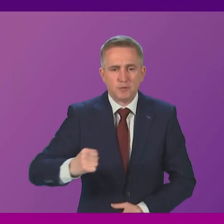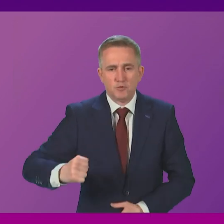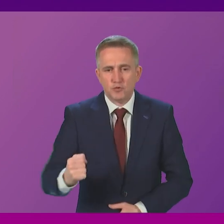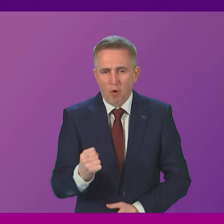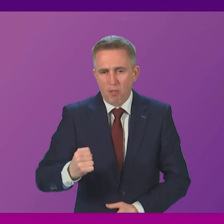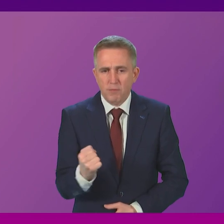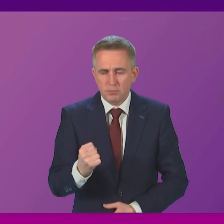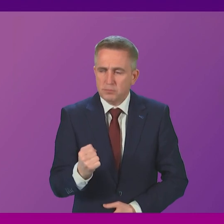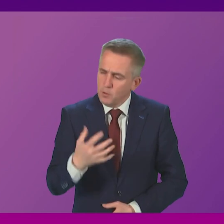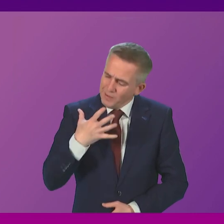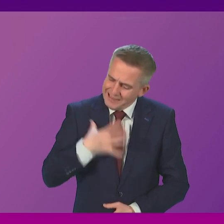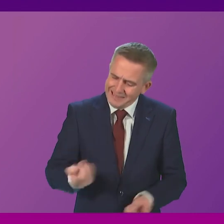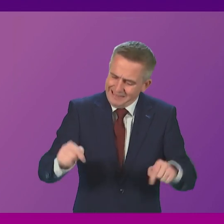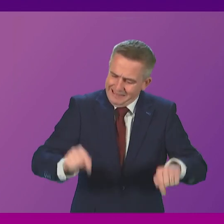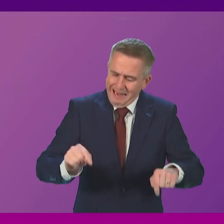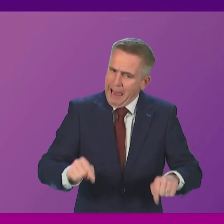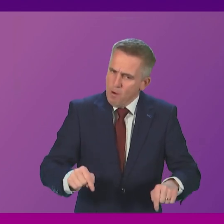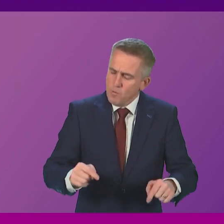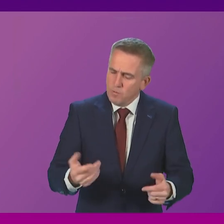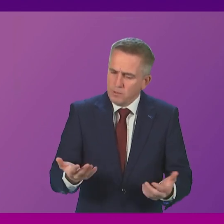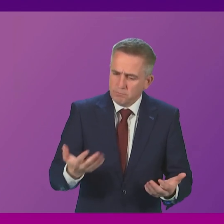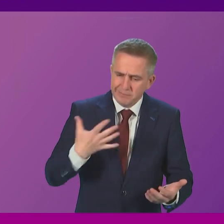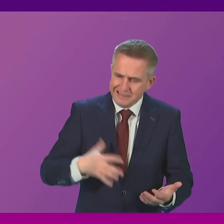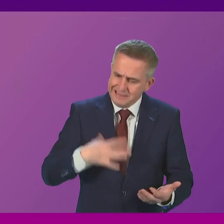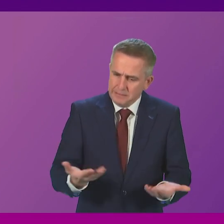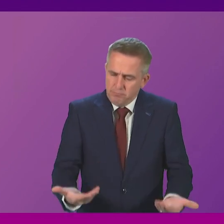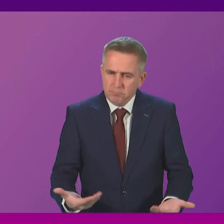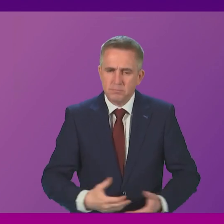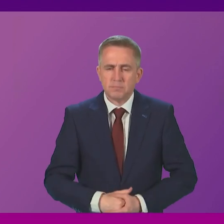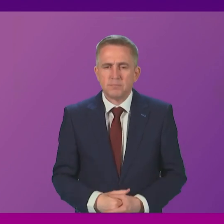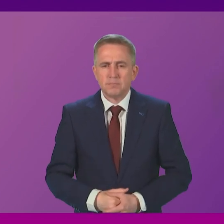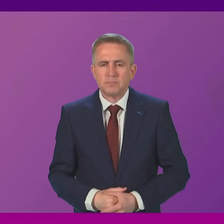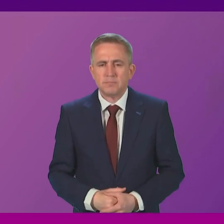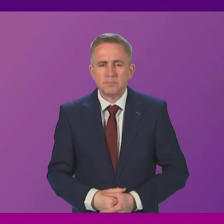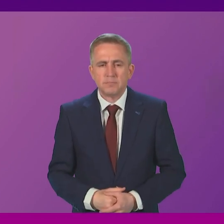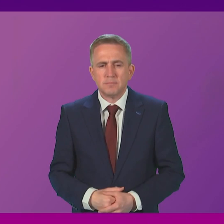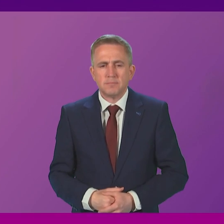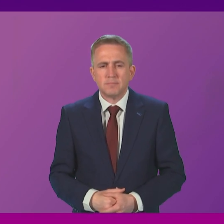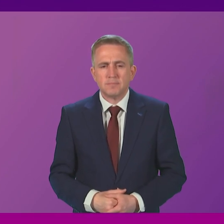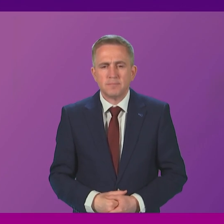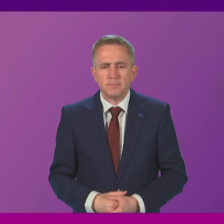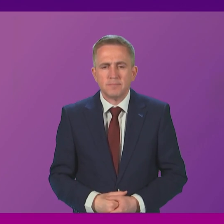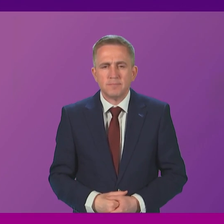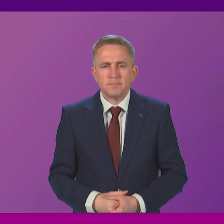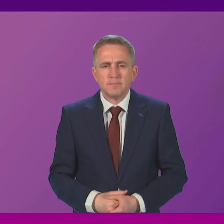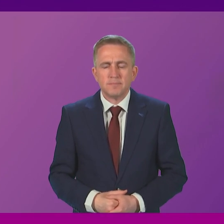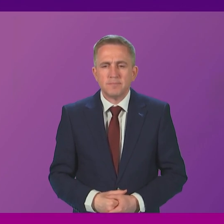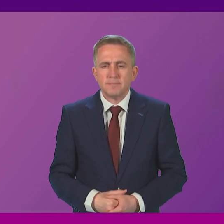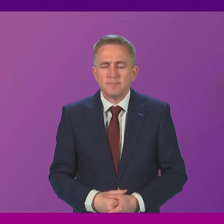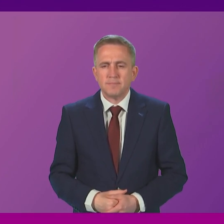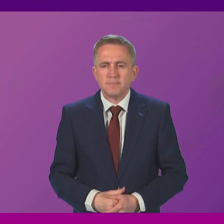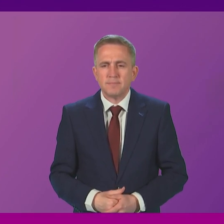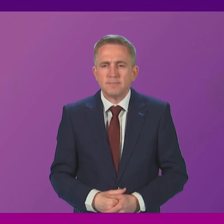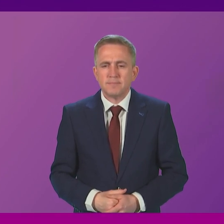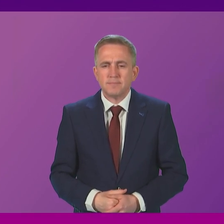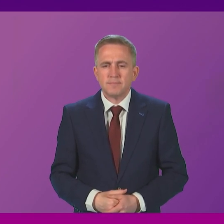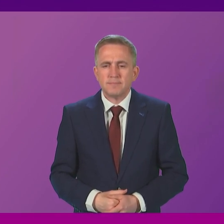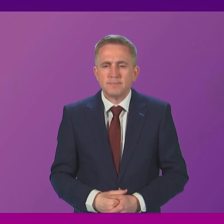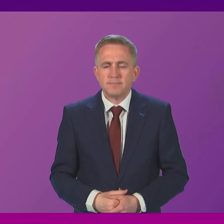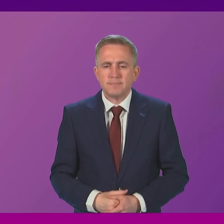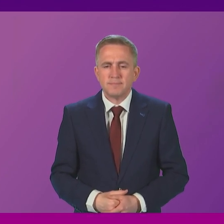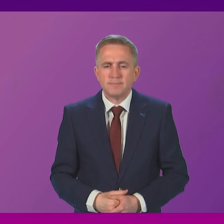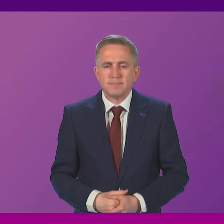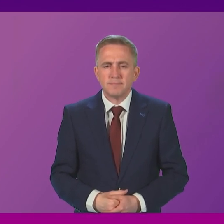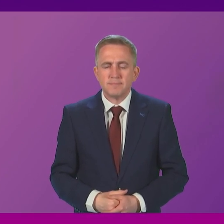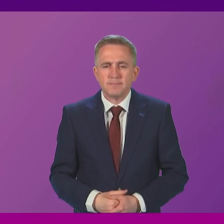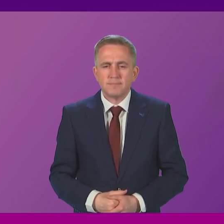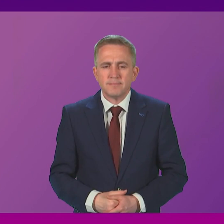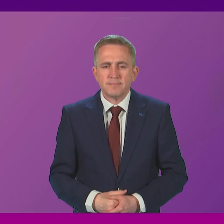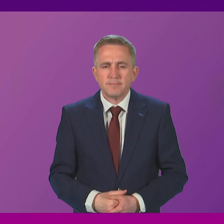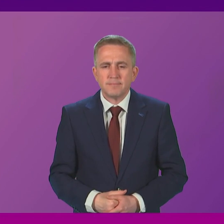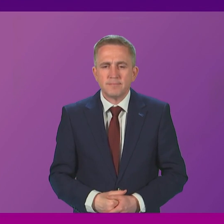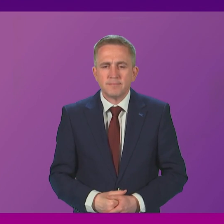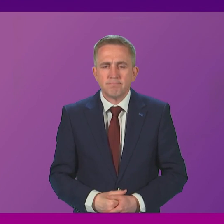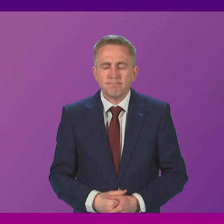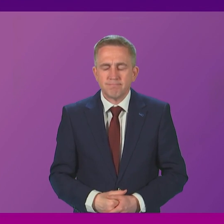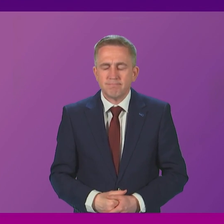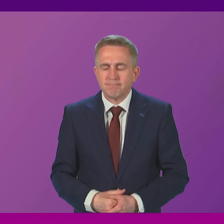It is needed now more than ever.